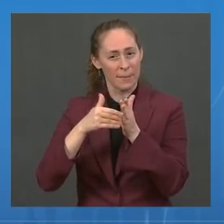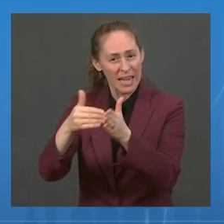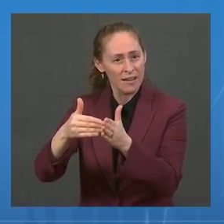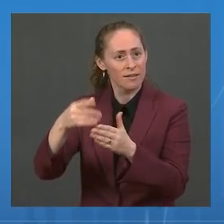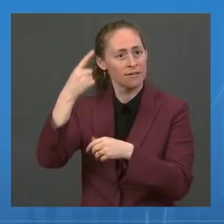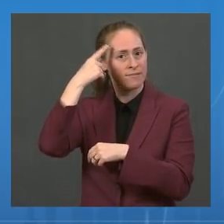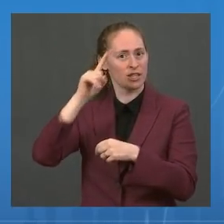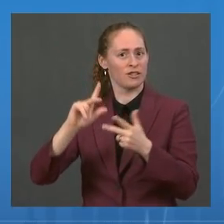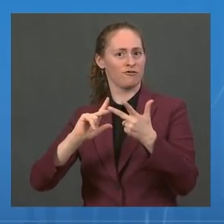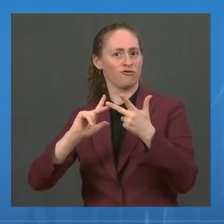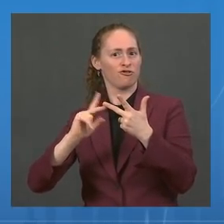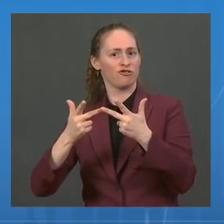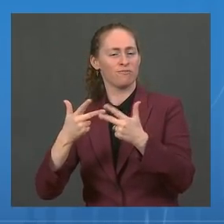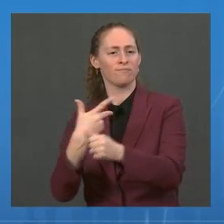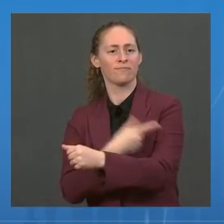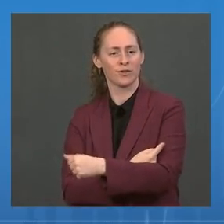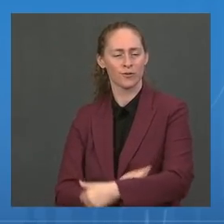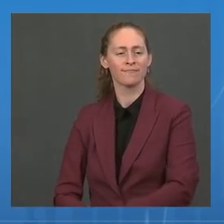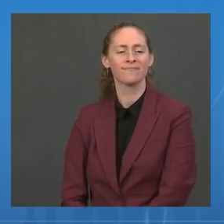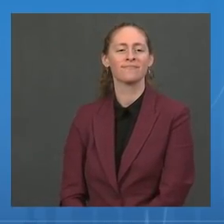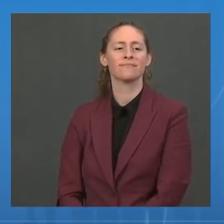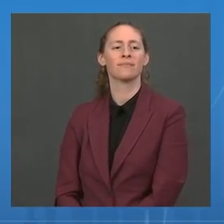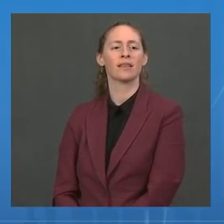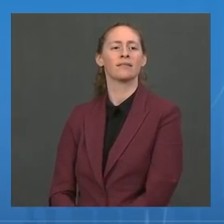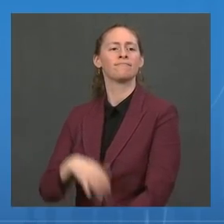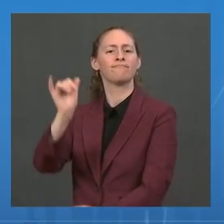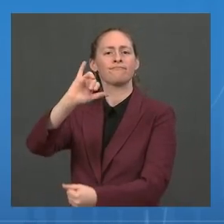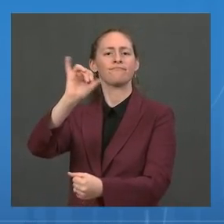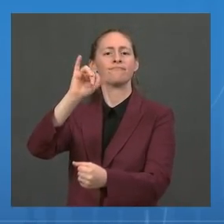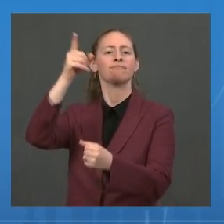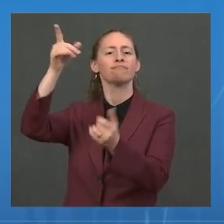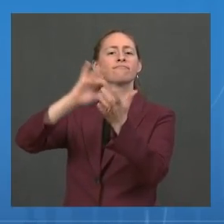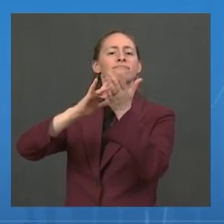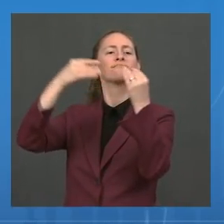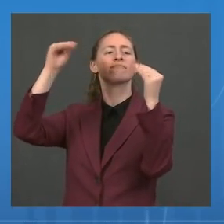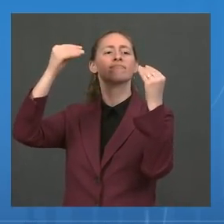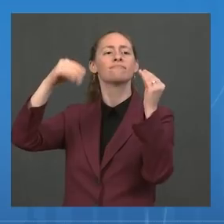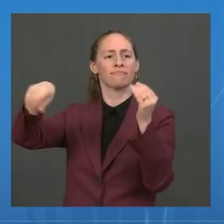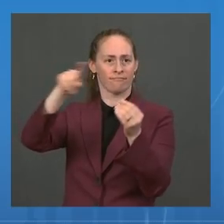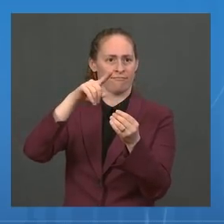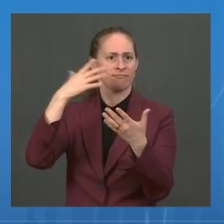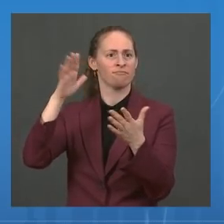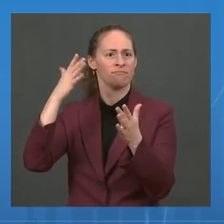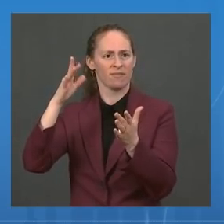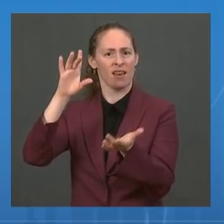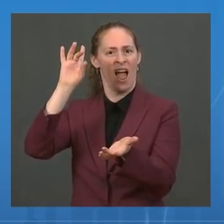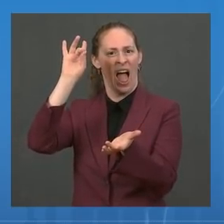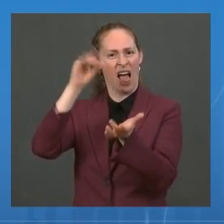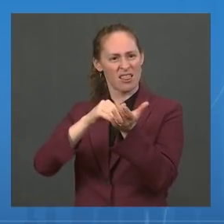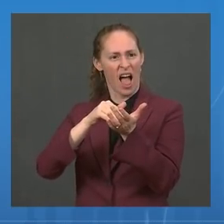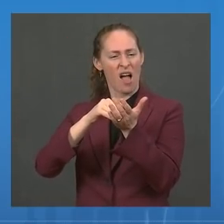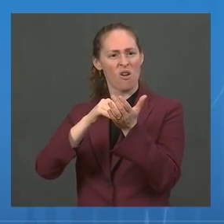And pharmacies are also scheduling over 8,000 on-site clinics to bring booster and flu shots to the most vulnerable,